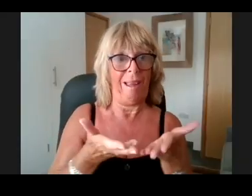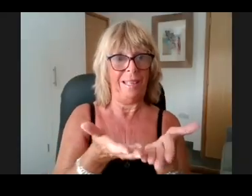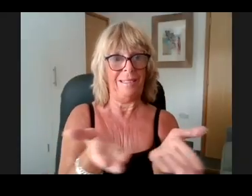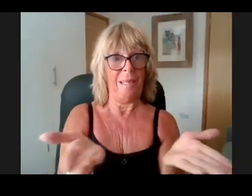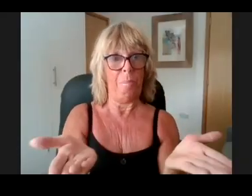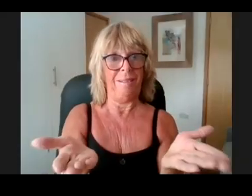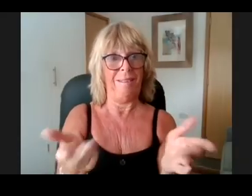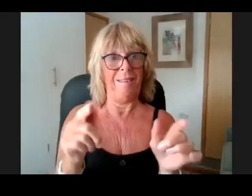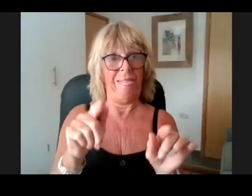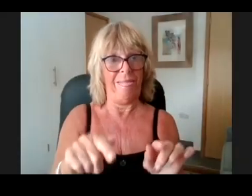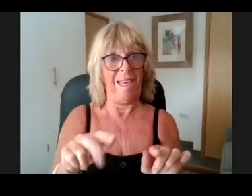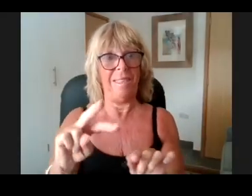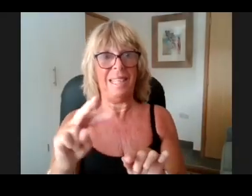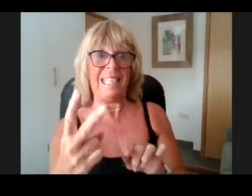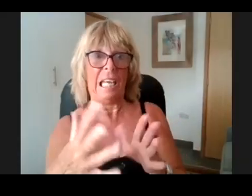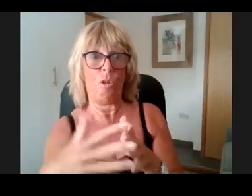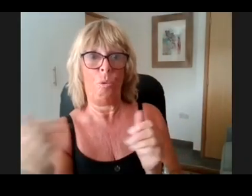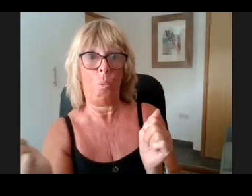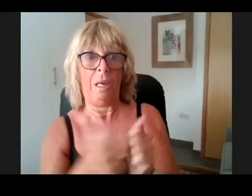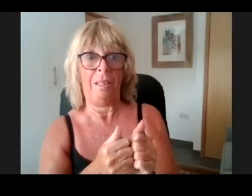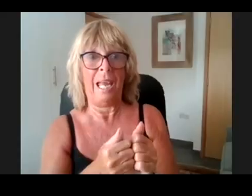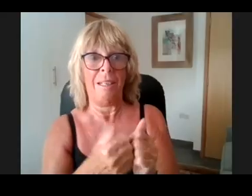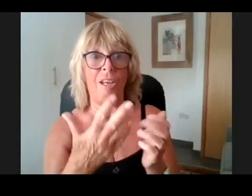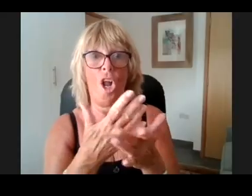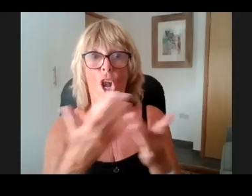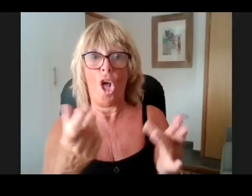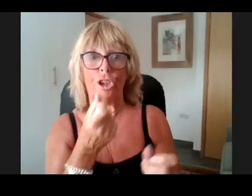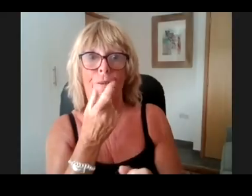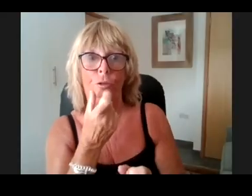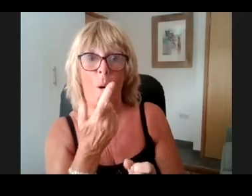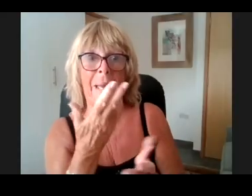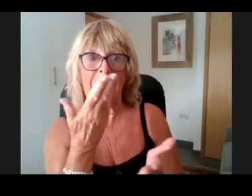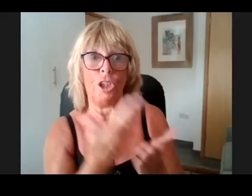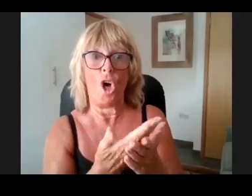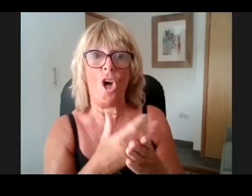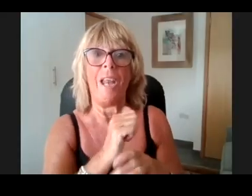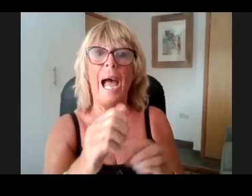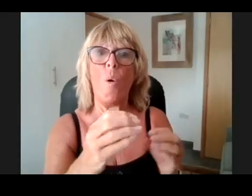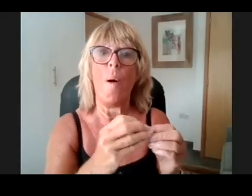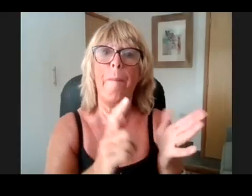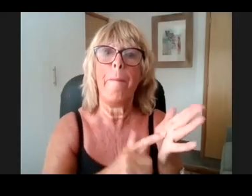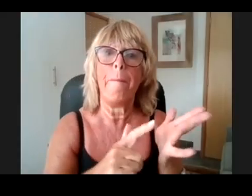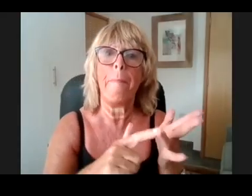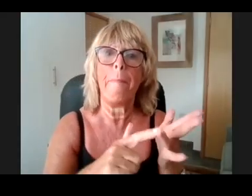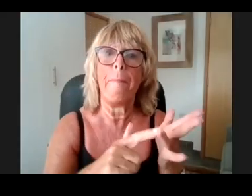weekend there are more comments about that on our blog that you can look up and find